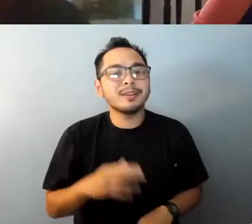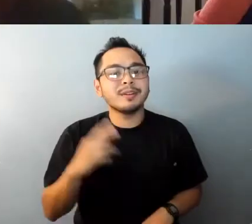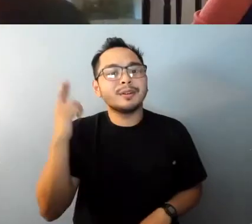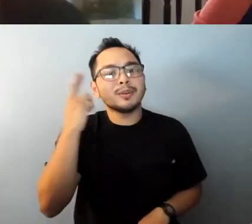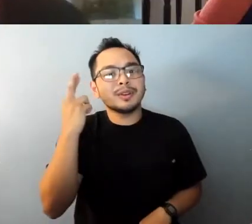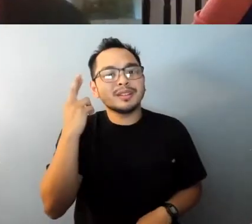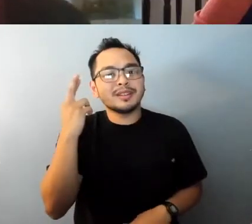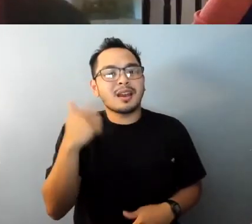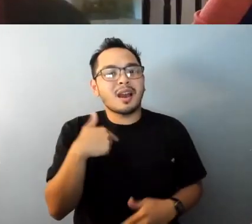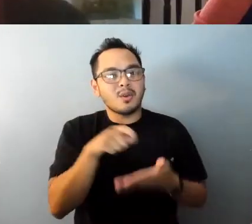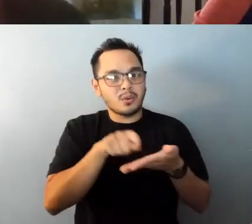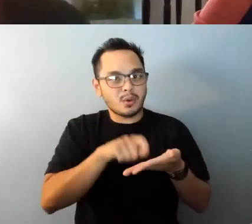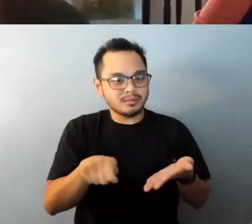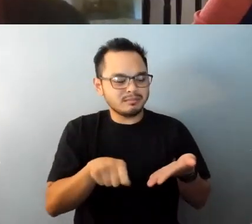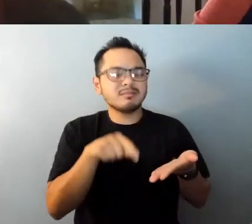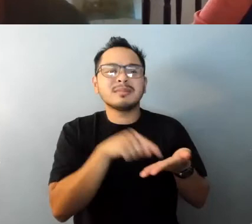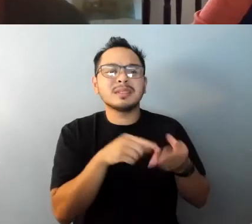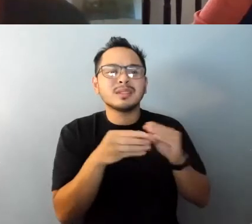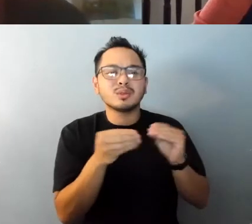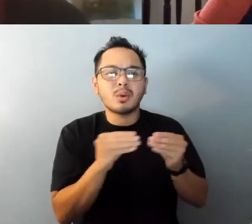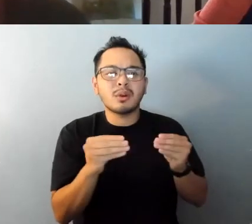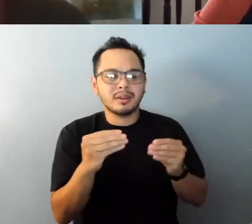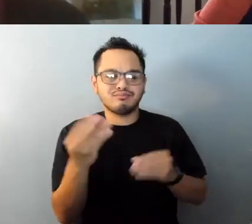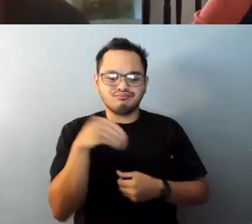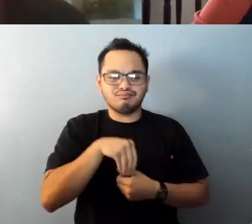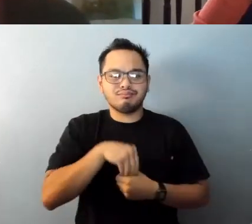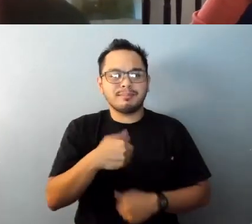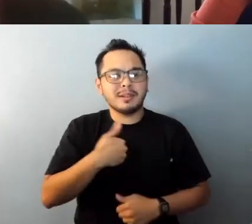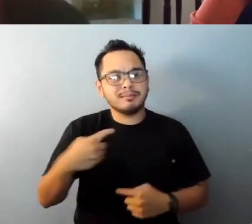this is a story that has lived in me for a very long time. Ever since I was a teenager,